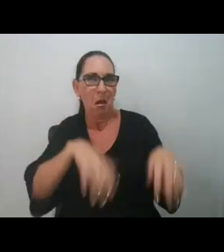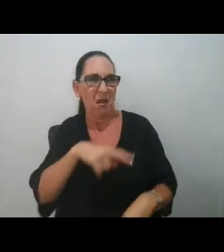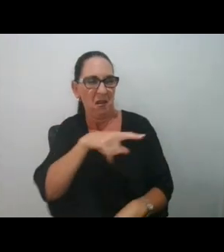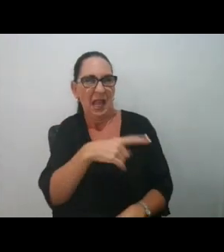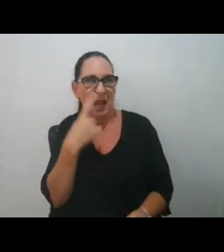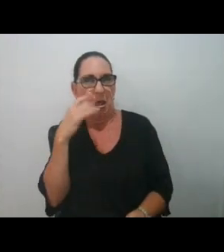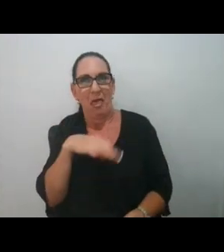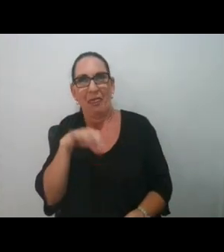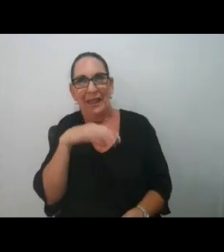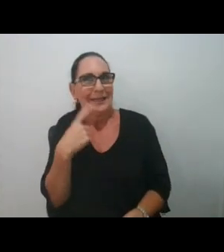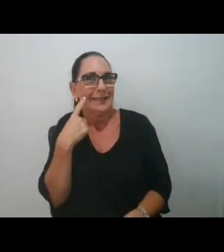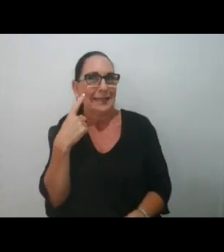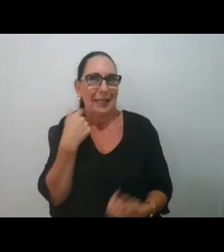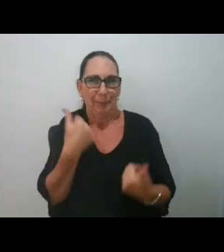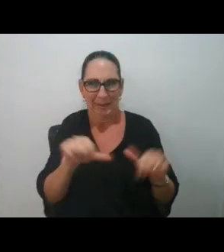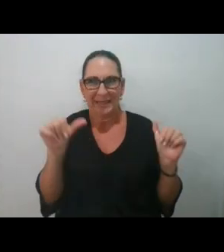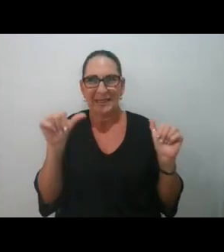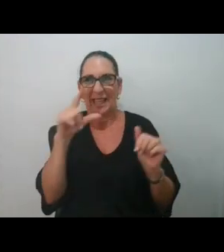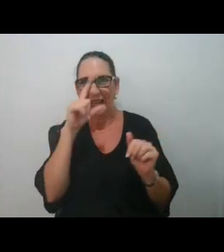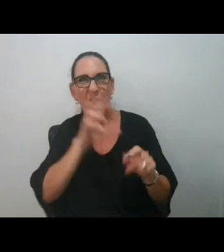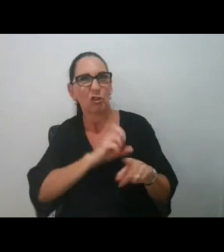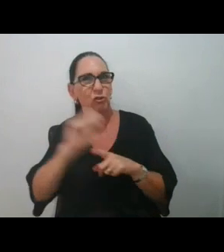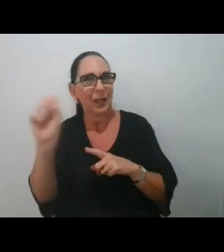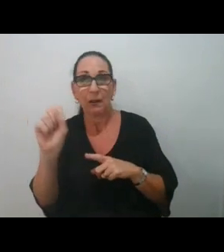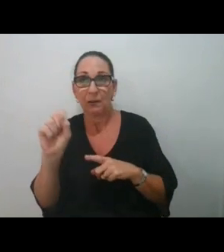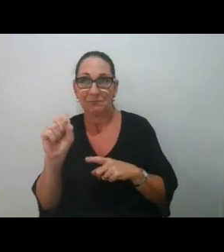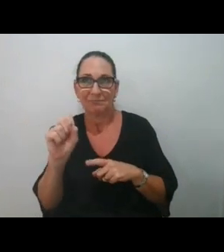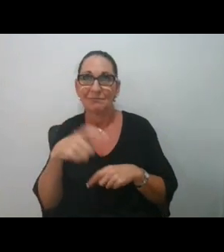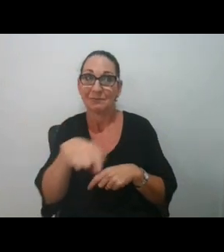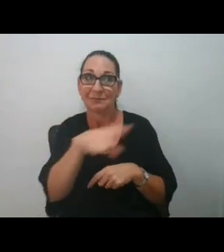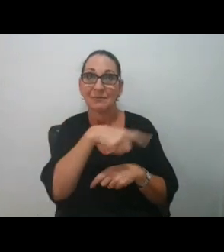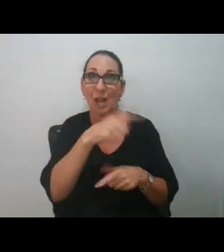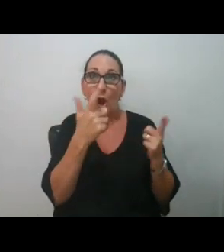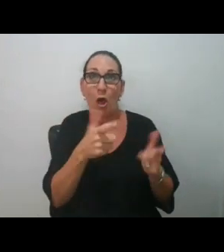it does take a lot of the participants that we have in drug court quite a bit of quite a number